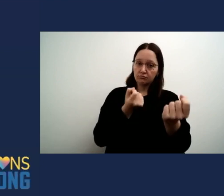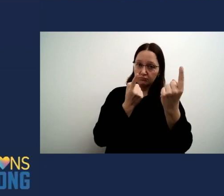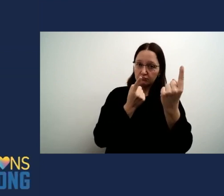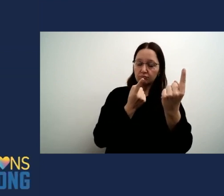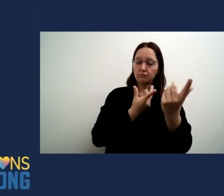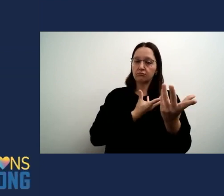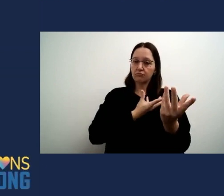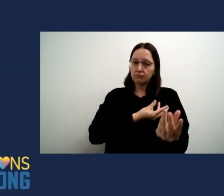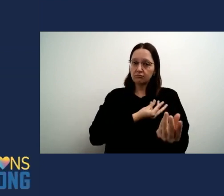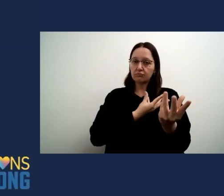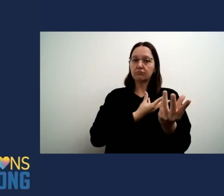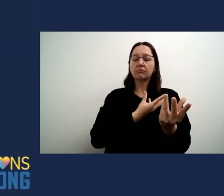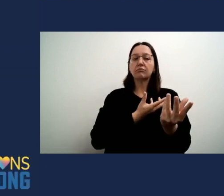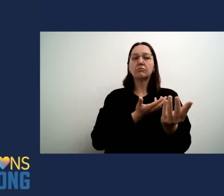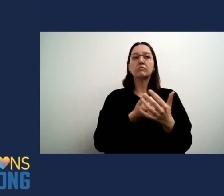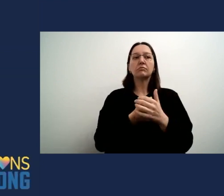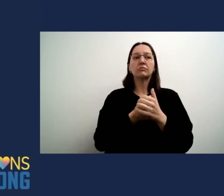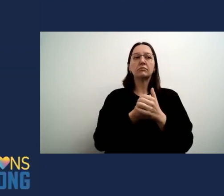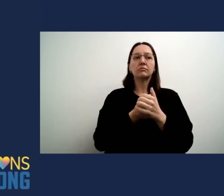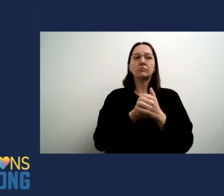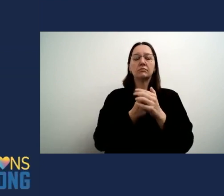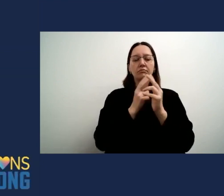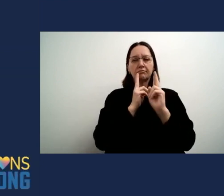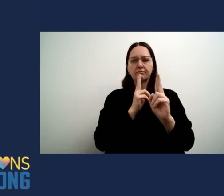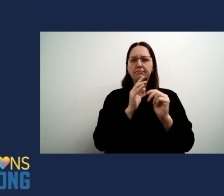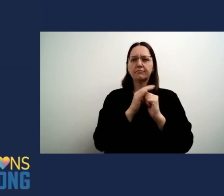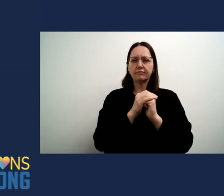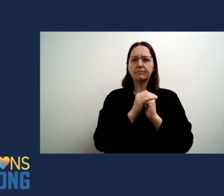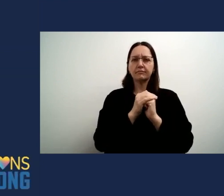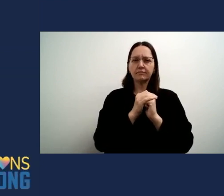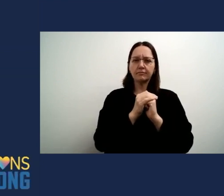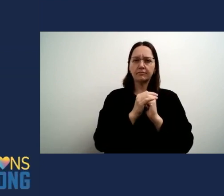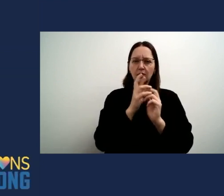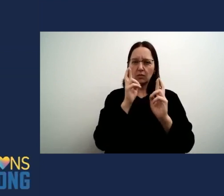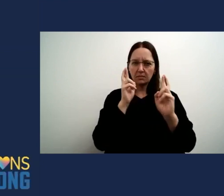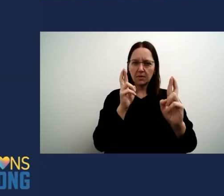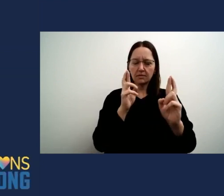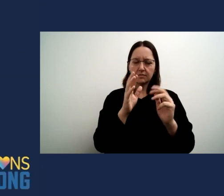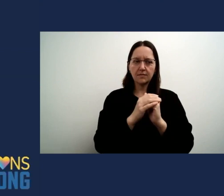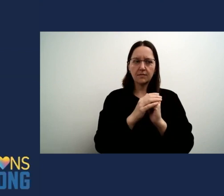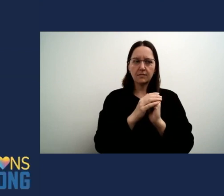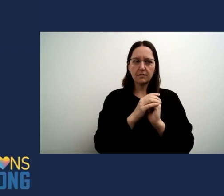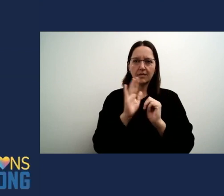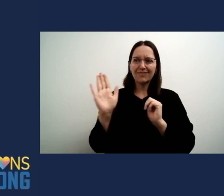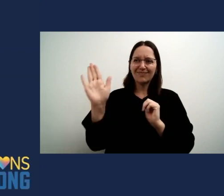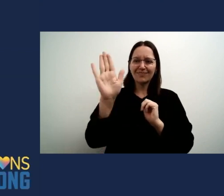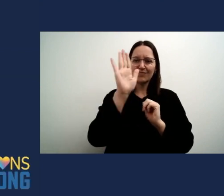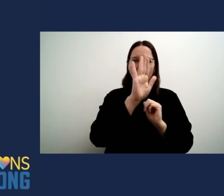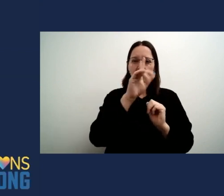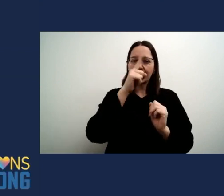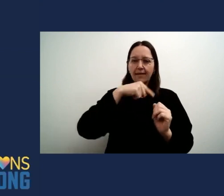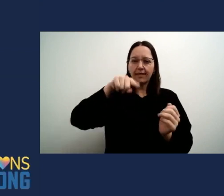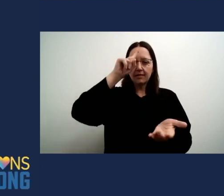expanded college access and firelight for underserved students, initiated campus-wide